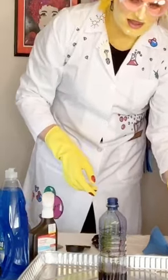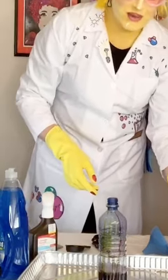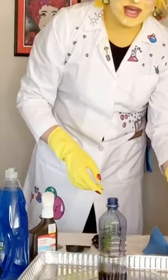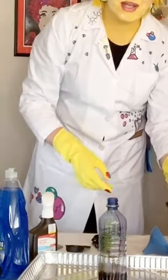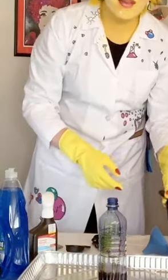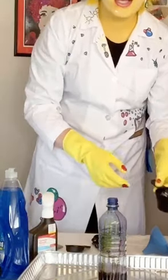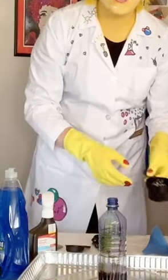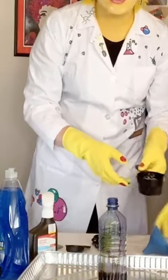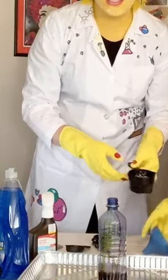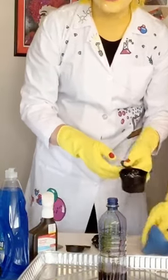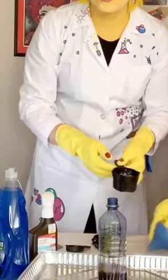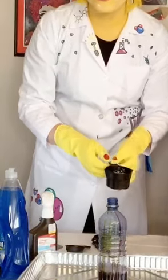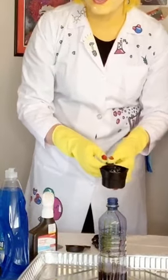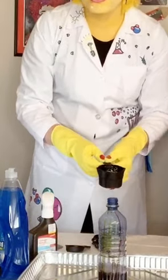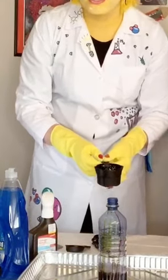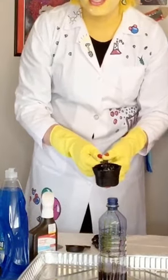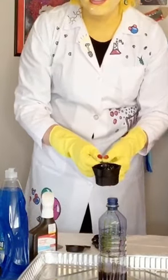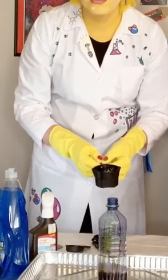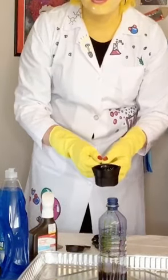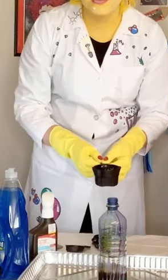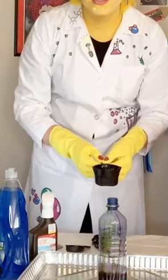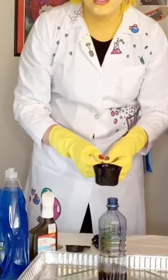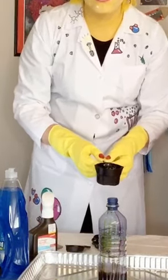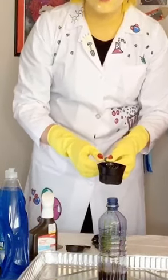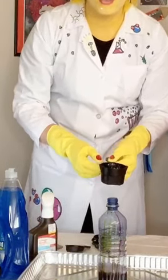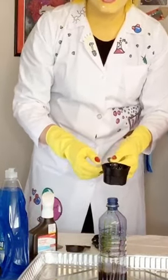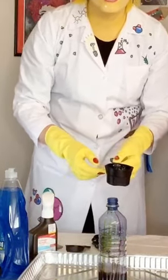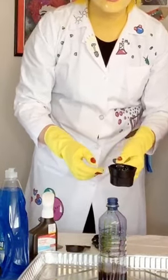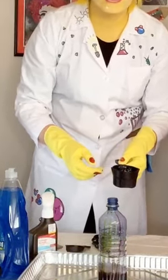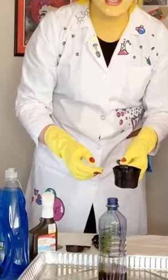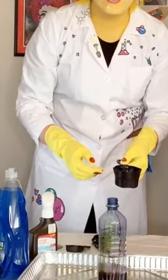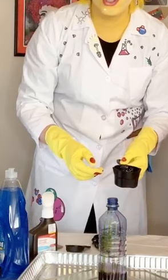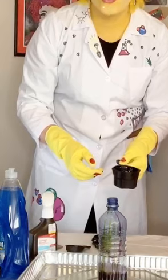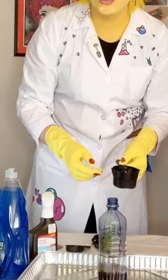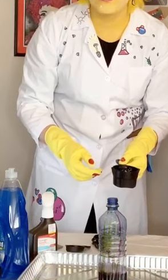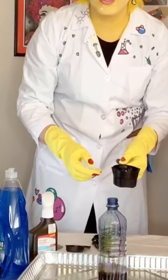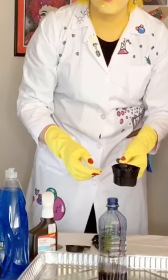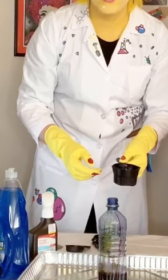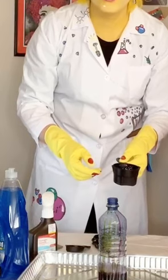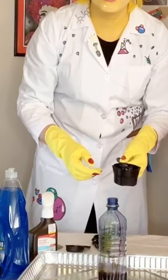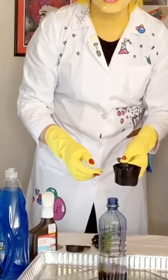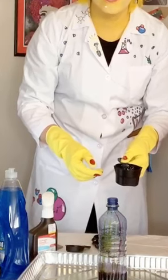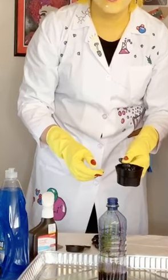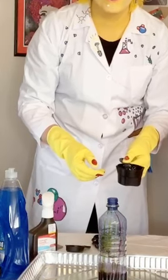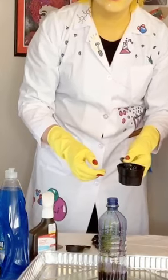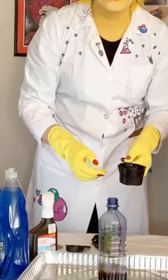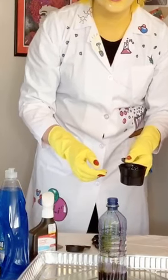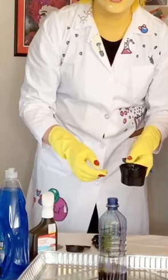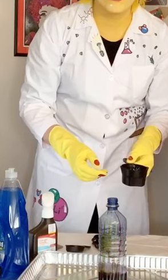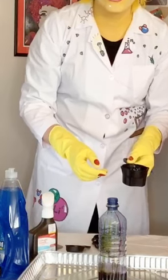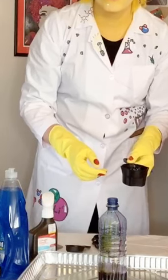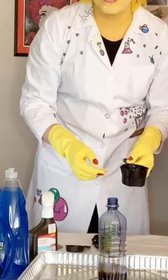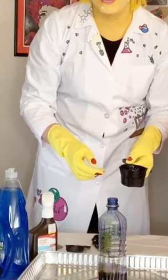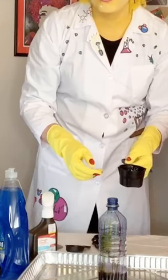going to mix with the hydrogen peroxide. And the molecules together are going to make bubbles. And the bubbles are going to make,